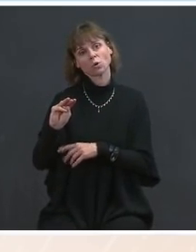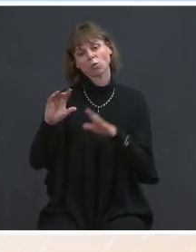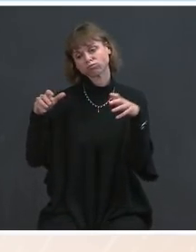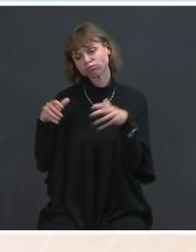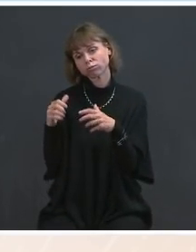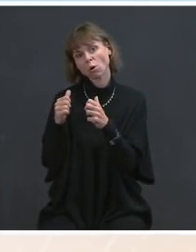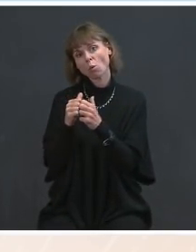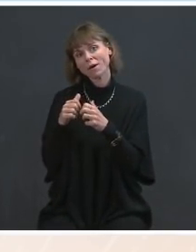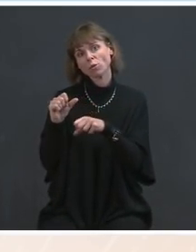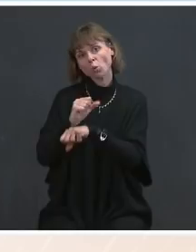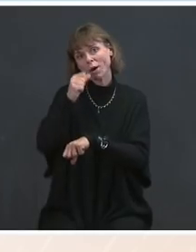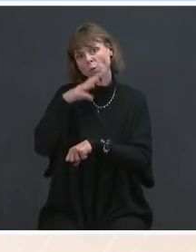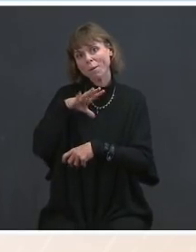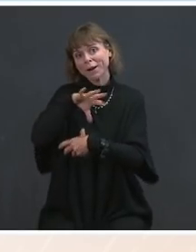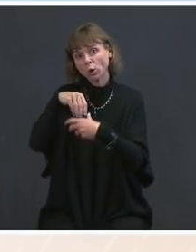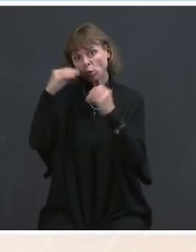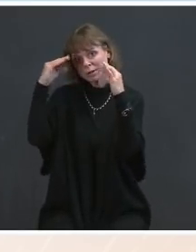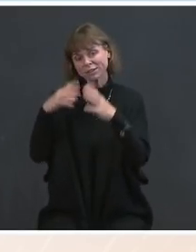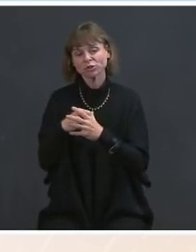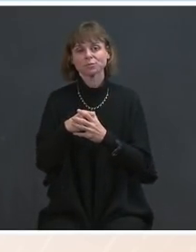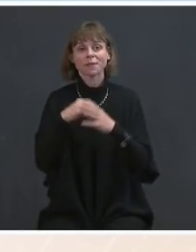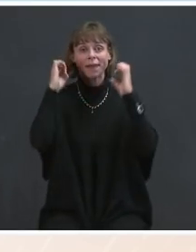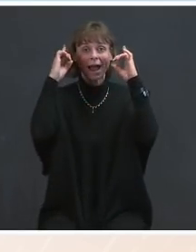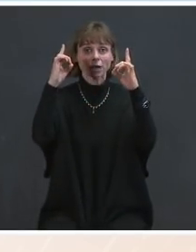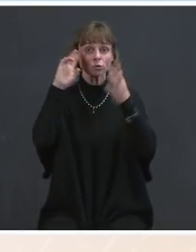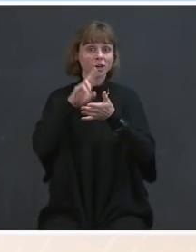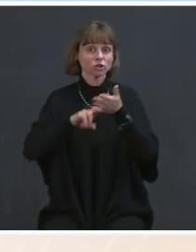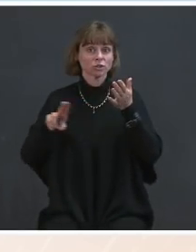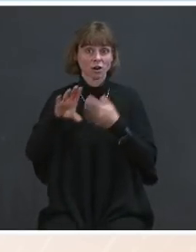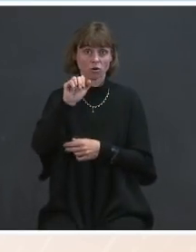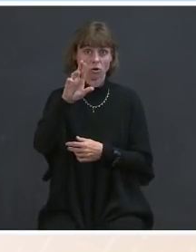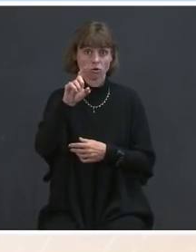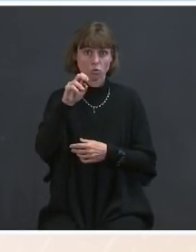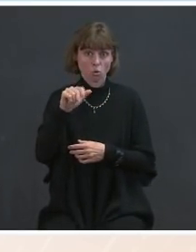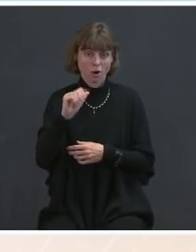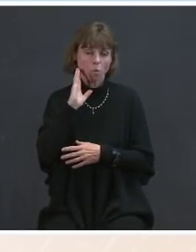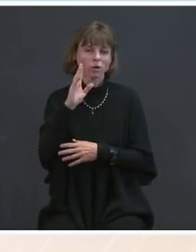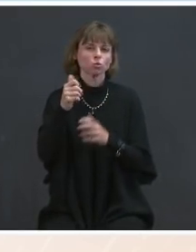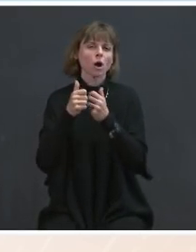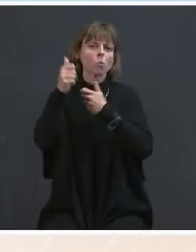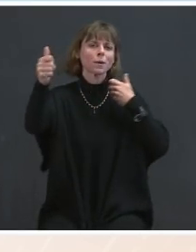And Education Secretary Cardona will do a remote local media tour to talk about school reopenings.